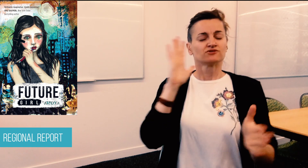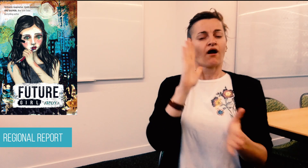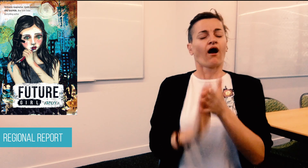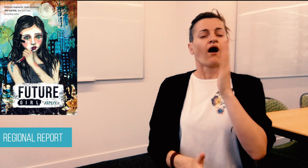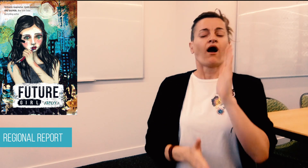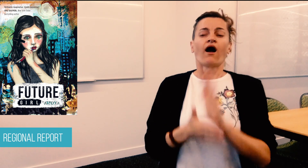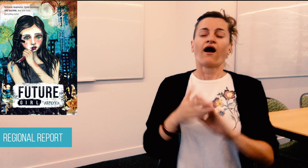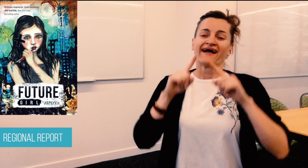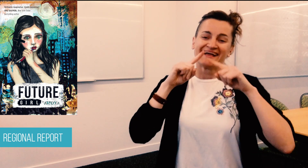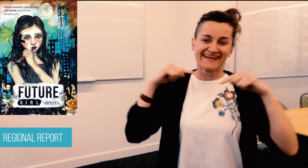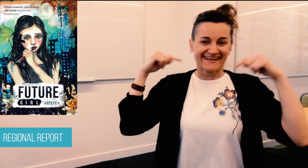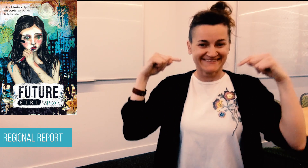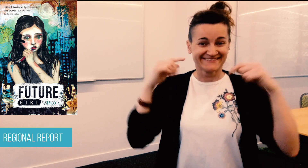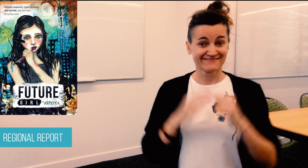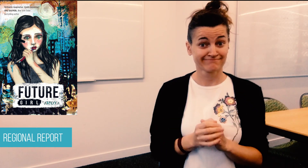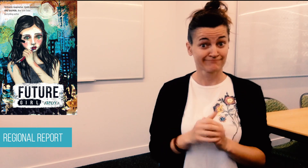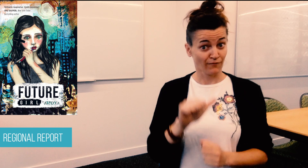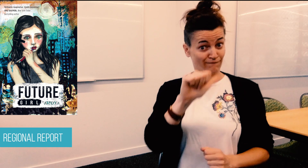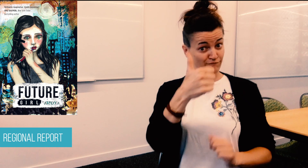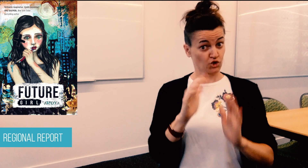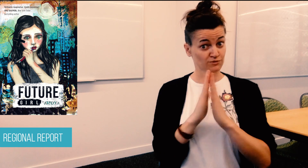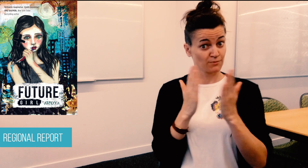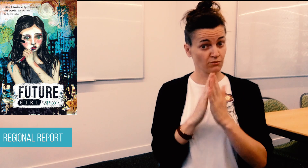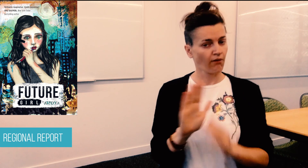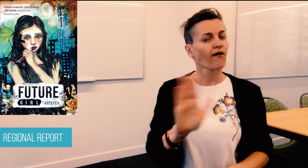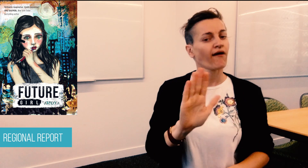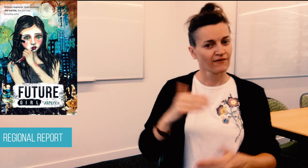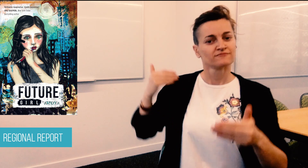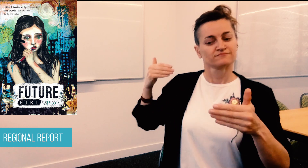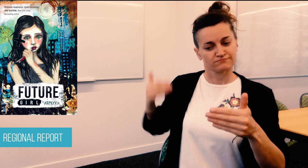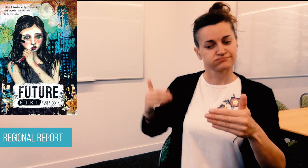satisfaction to see it completed. This is her 7th book -